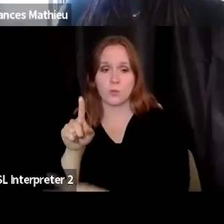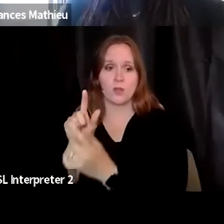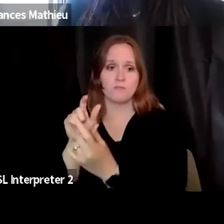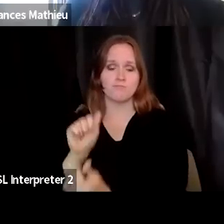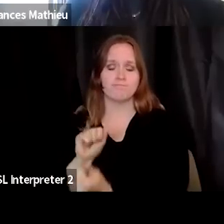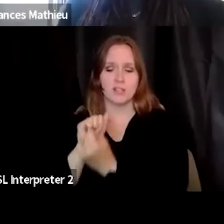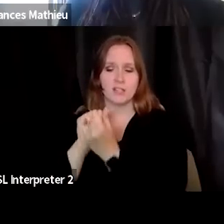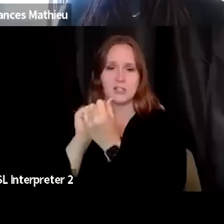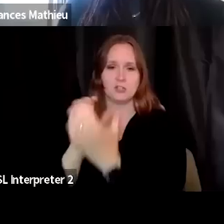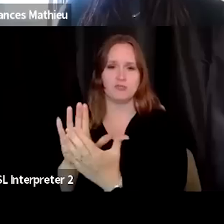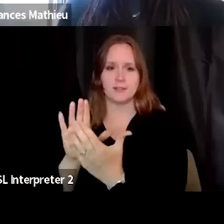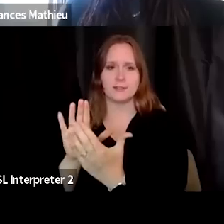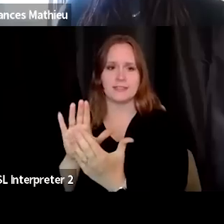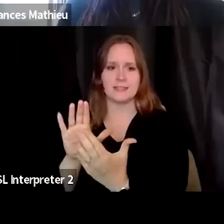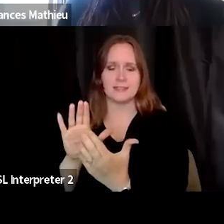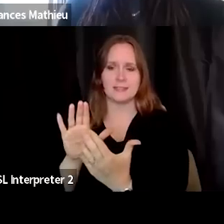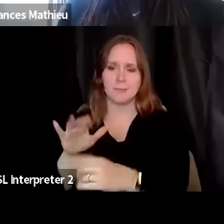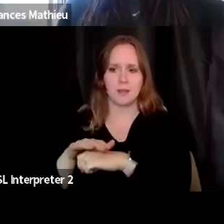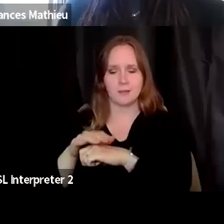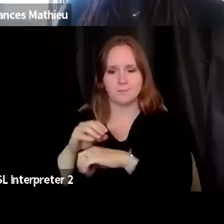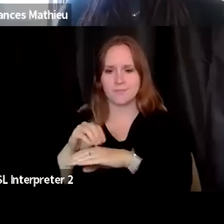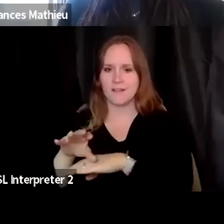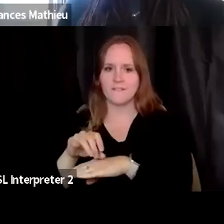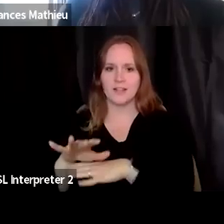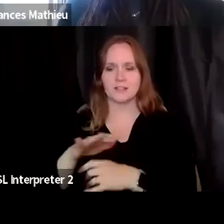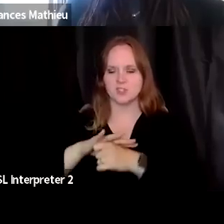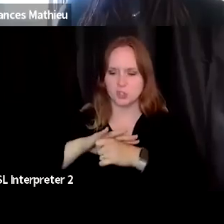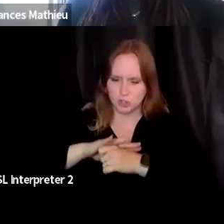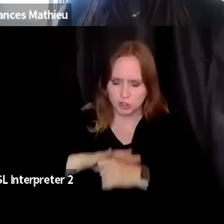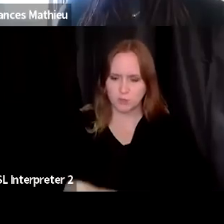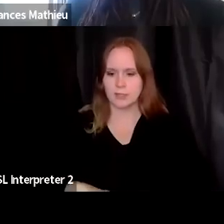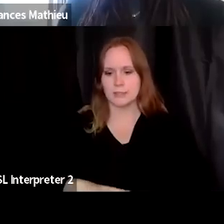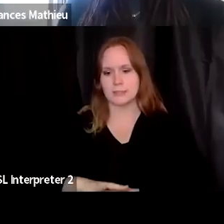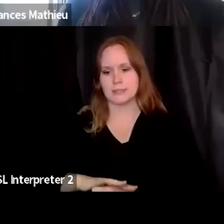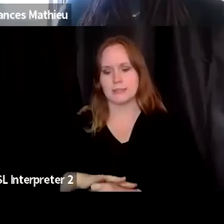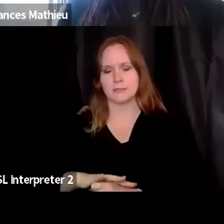you know, the ripple effect of stress that can result from these situations.